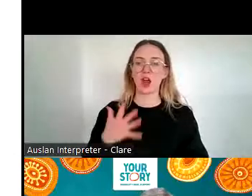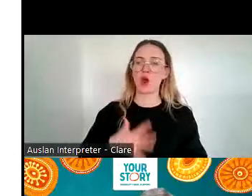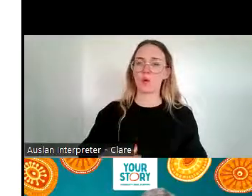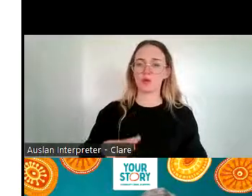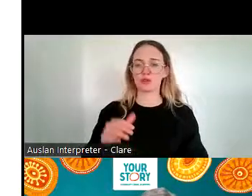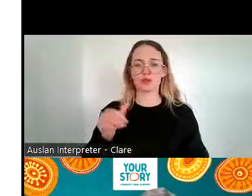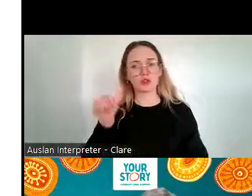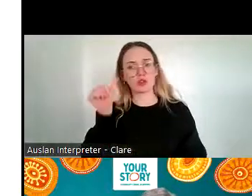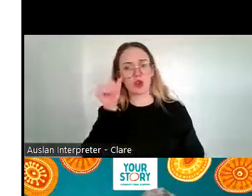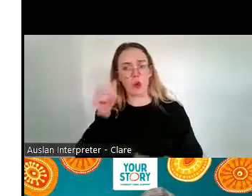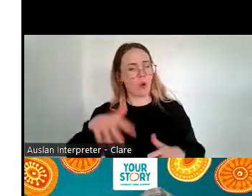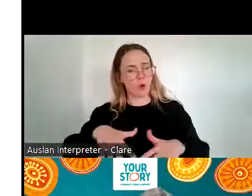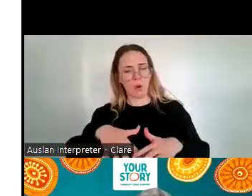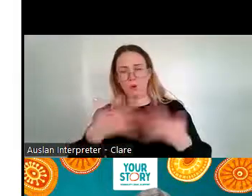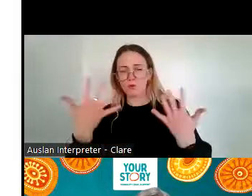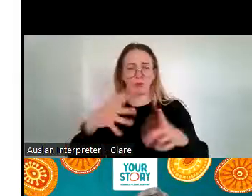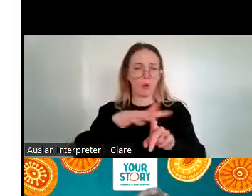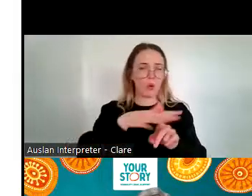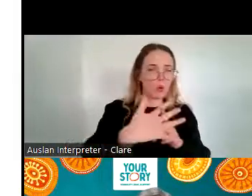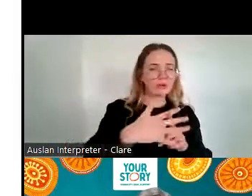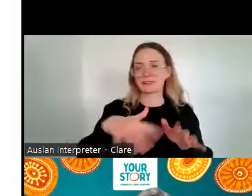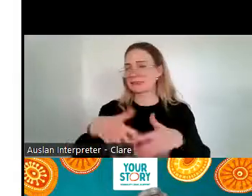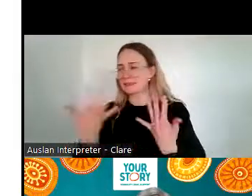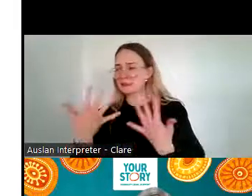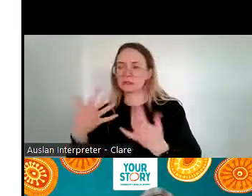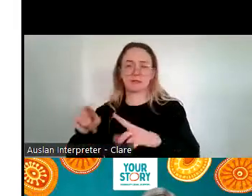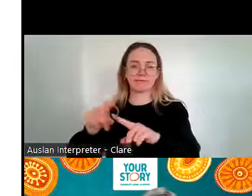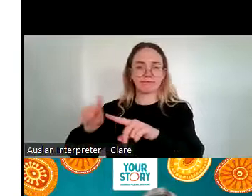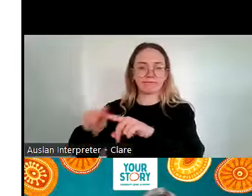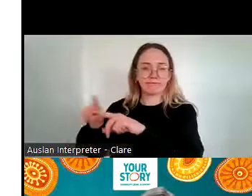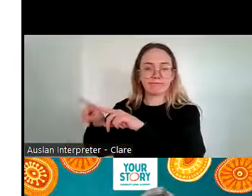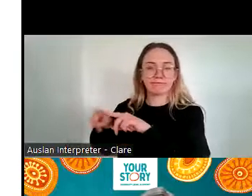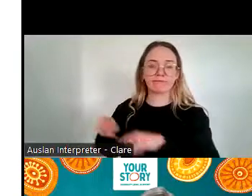all settings and contexts, although it is focusing on people with disability